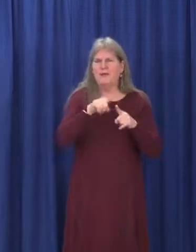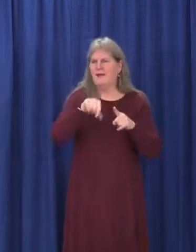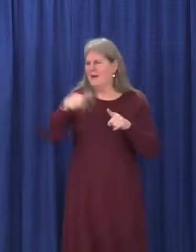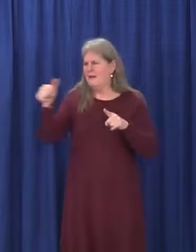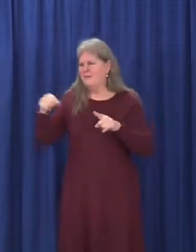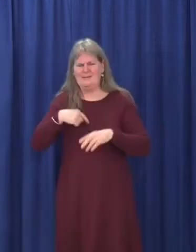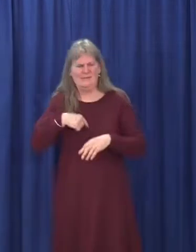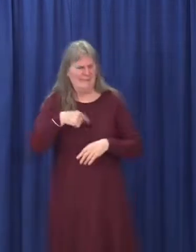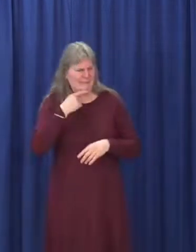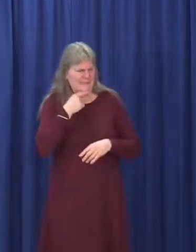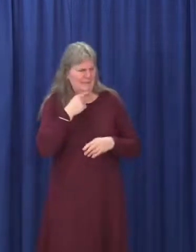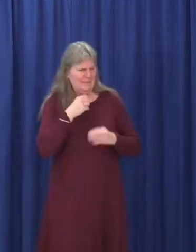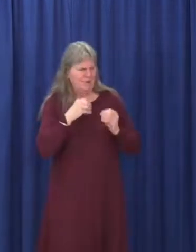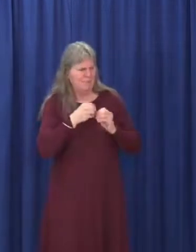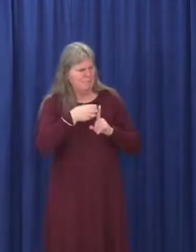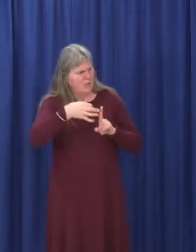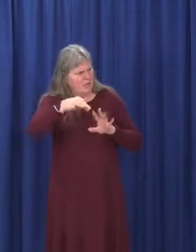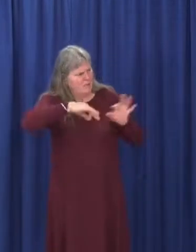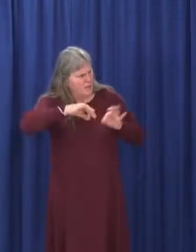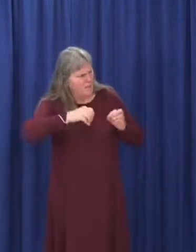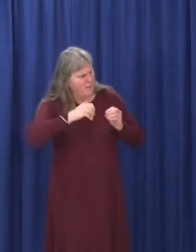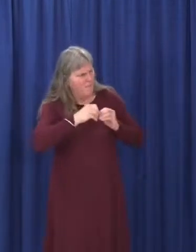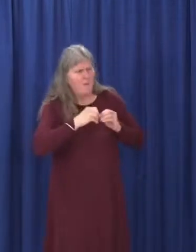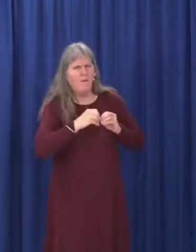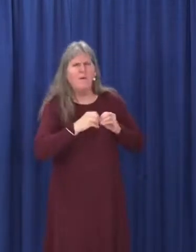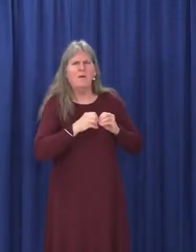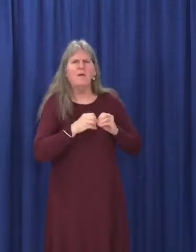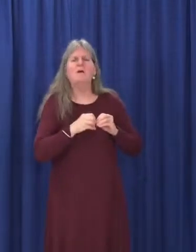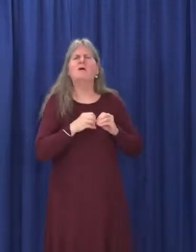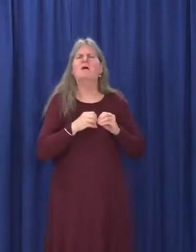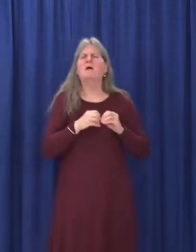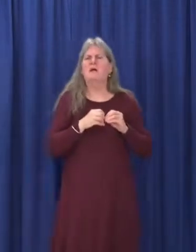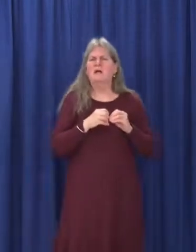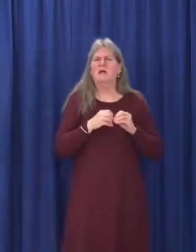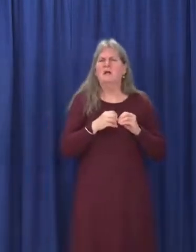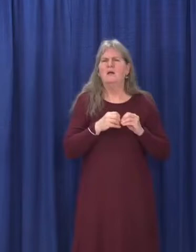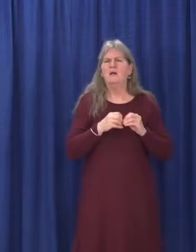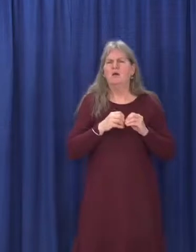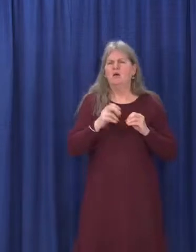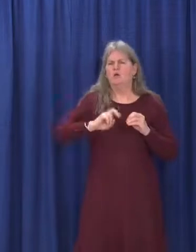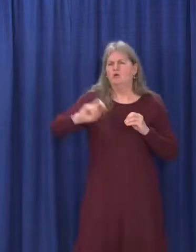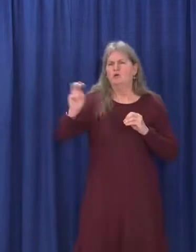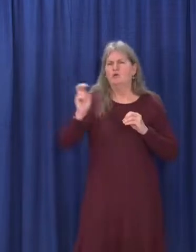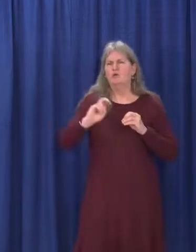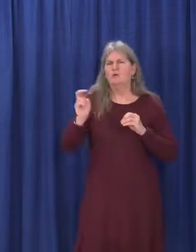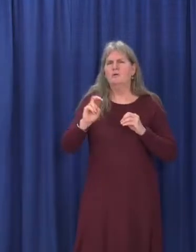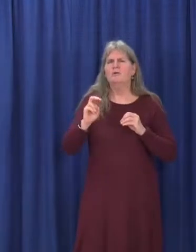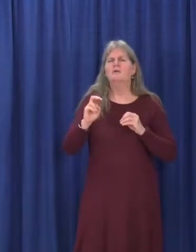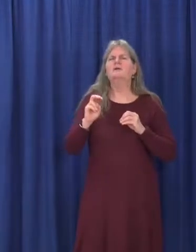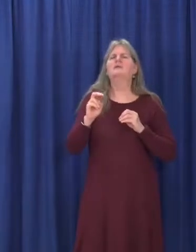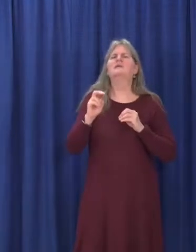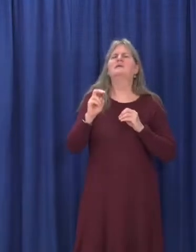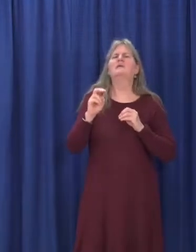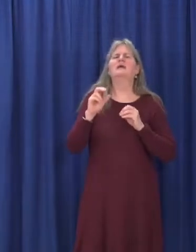we've been working with TIA, Tourism Industry Association, for over the last two years